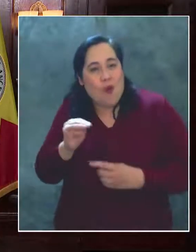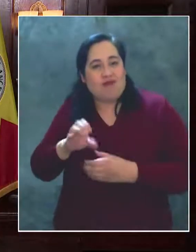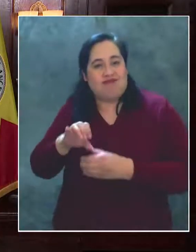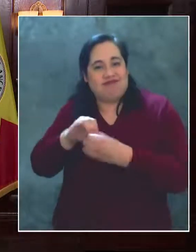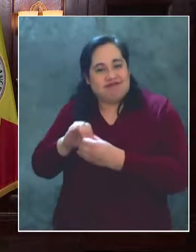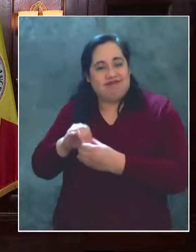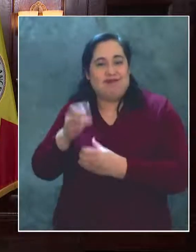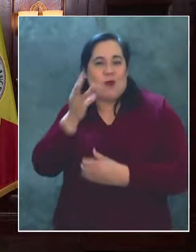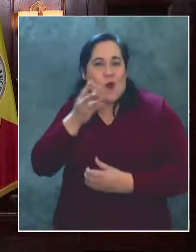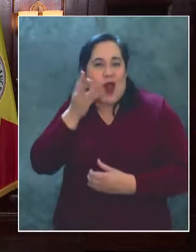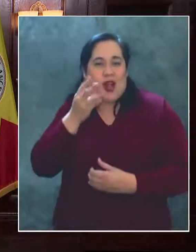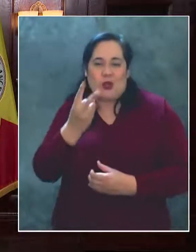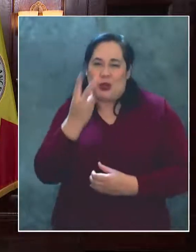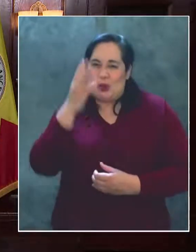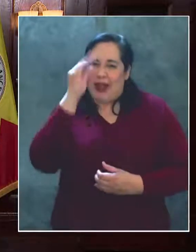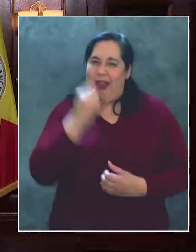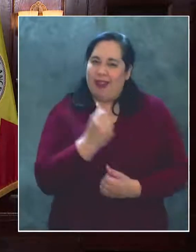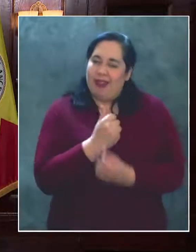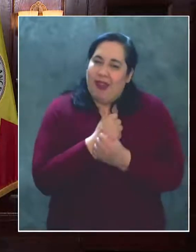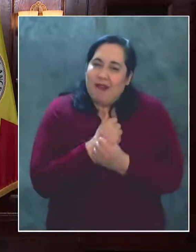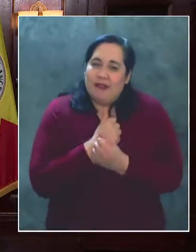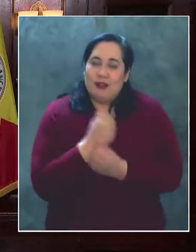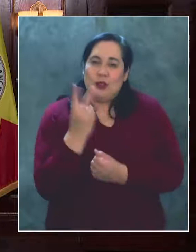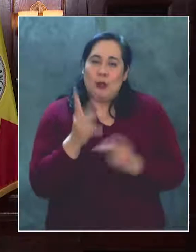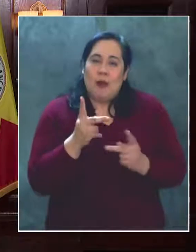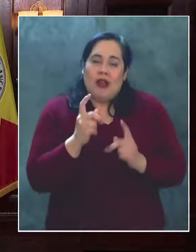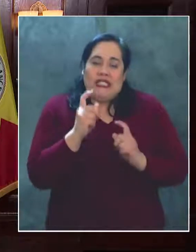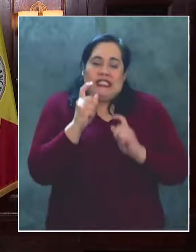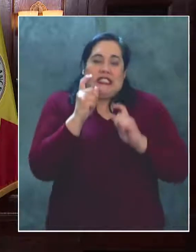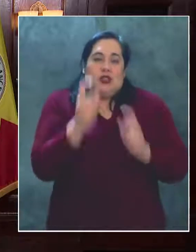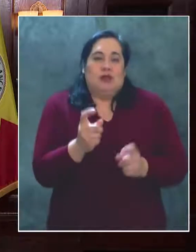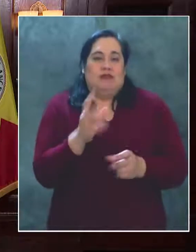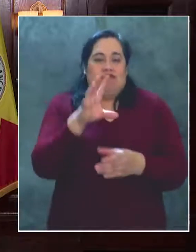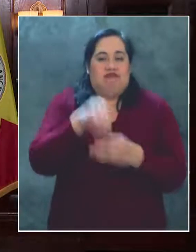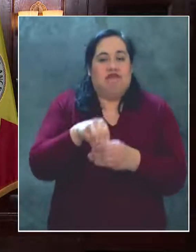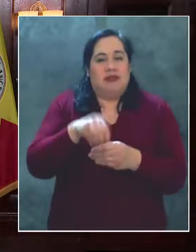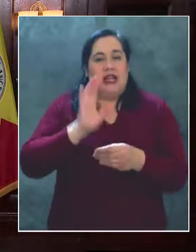OFFERING YOU A BOTTLE OF WINE FROM HIS OWN LABEL. THESE ARE TWO GUYS I LOVED.